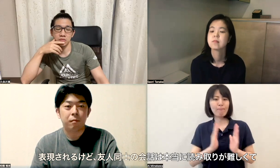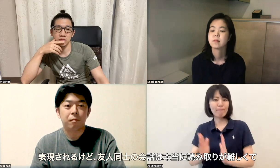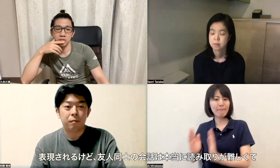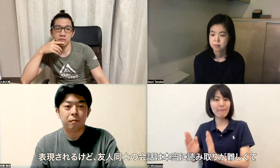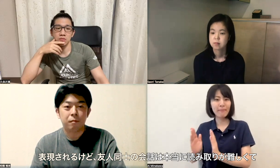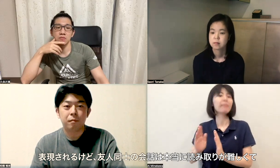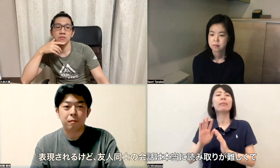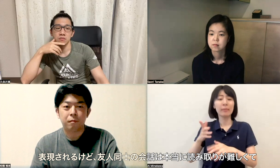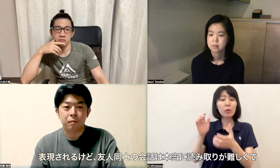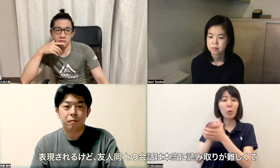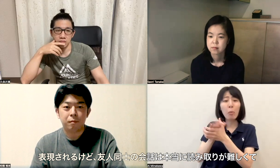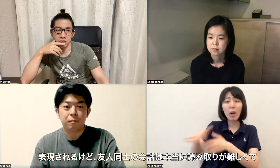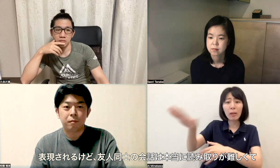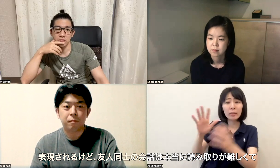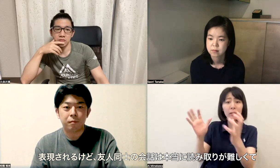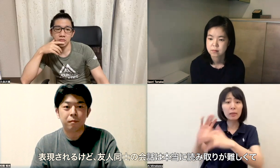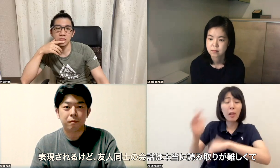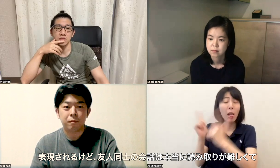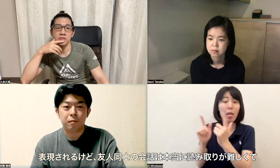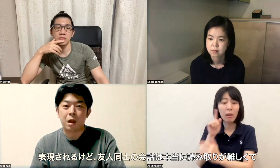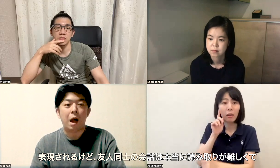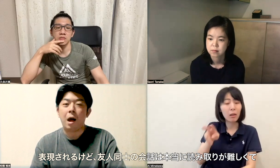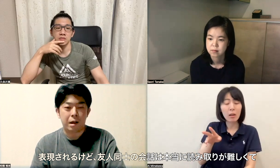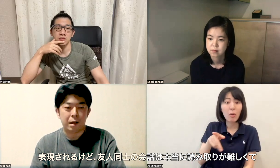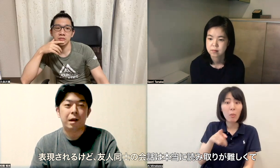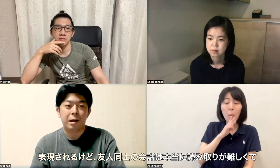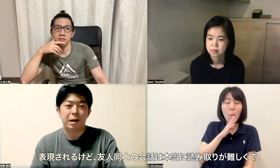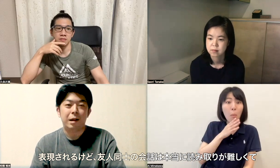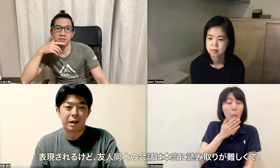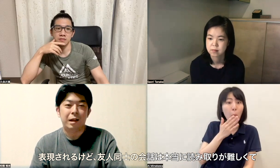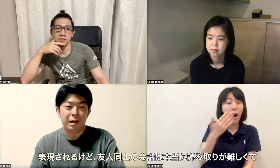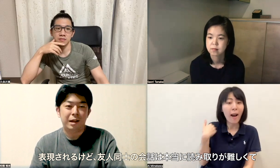but it's really hard to follow the conversations